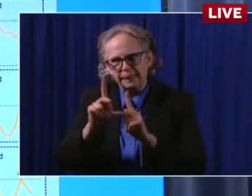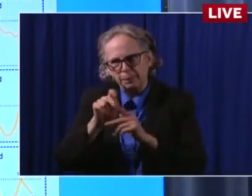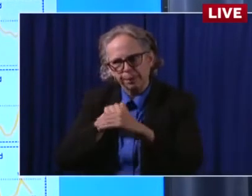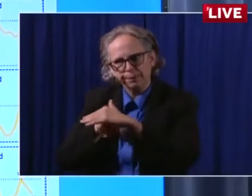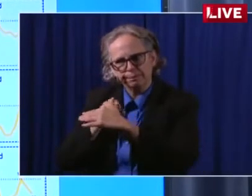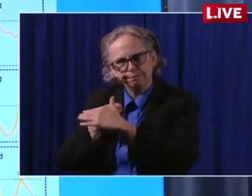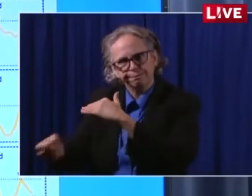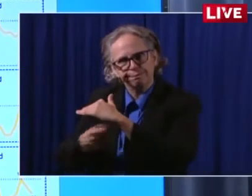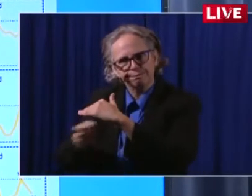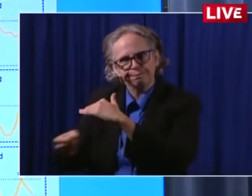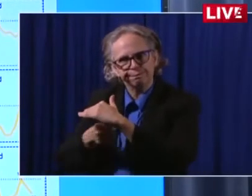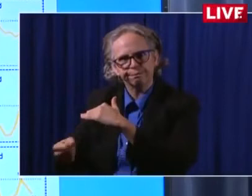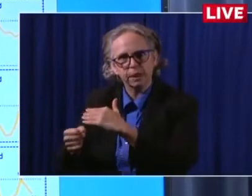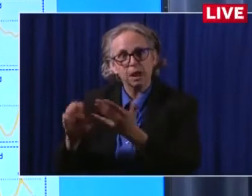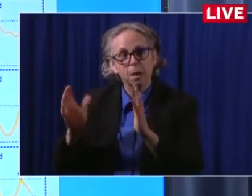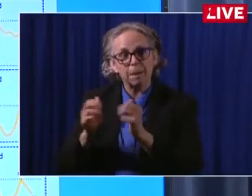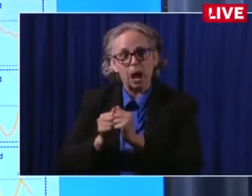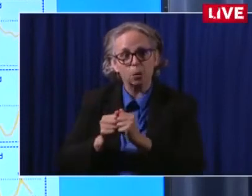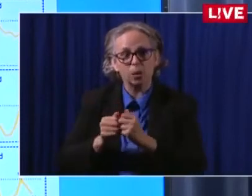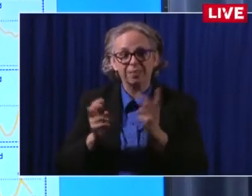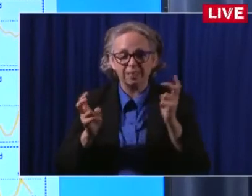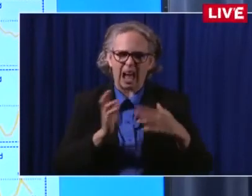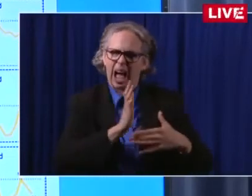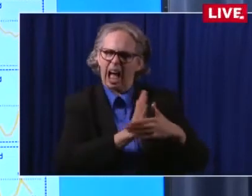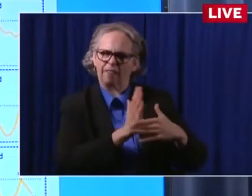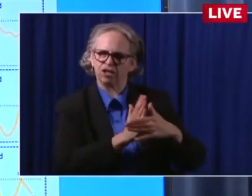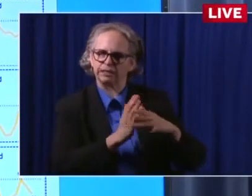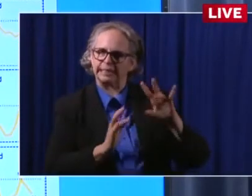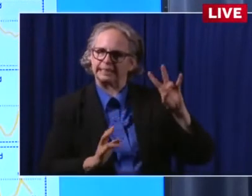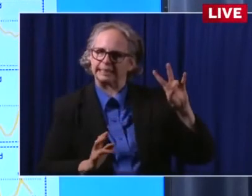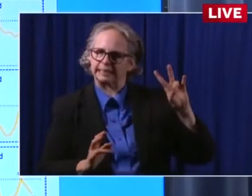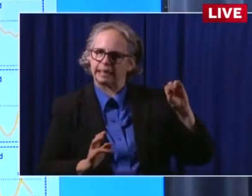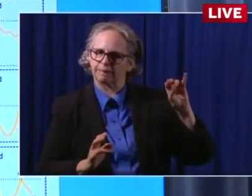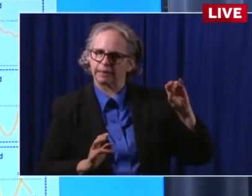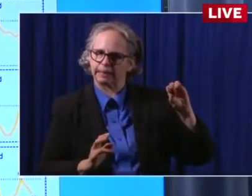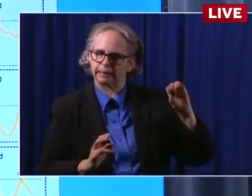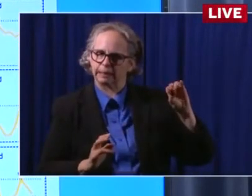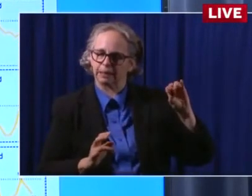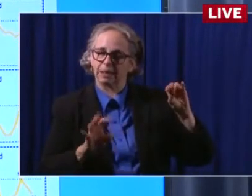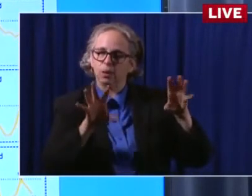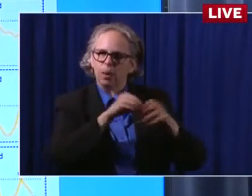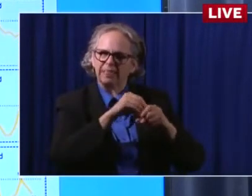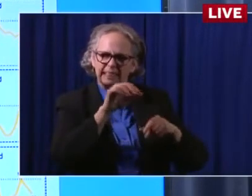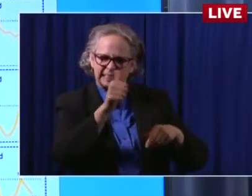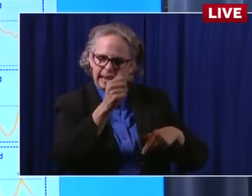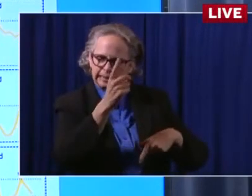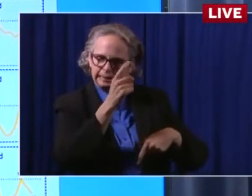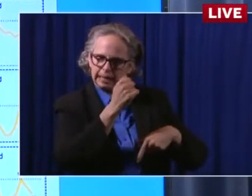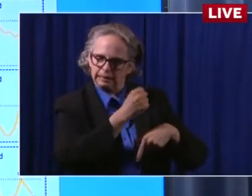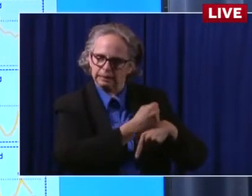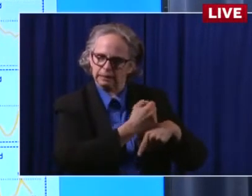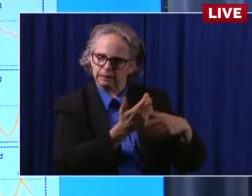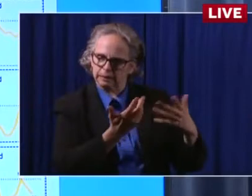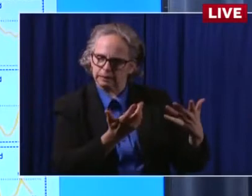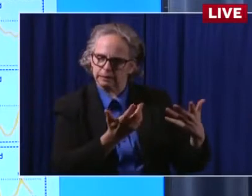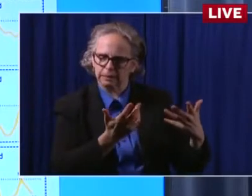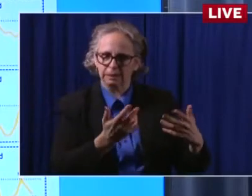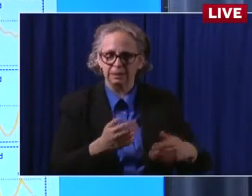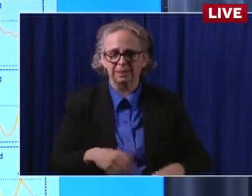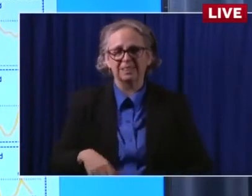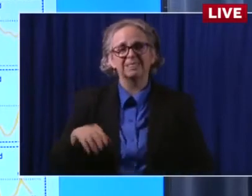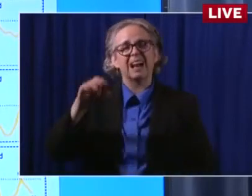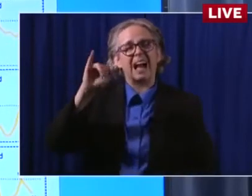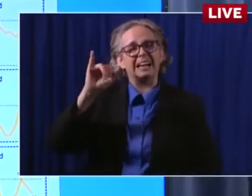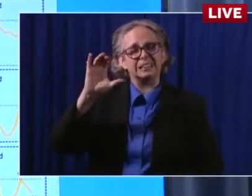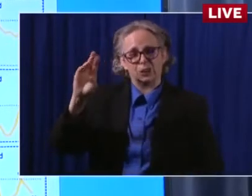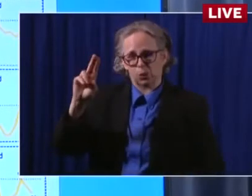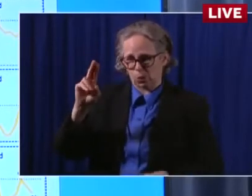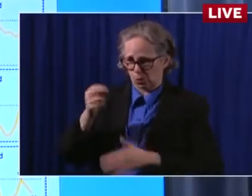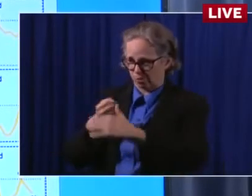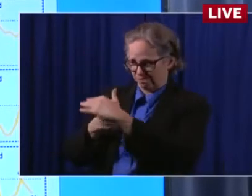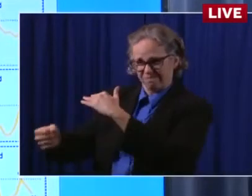HOSPITALIZATION IS UP ABOVE THE 21-DAY AVERAGE, 81 VERSUS AN AVERAGE OF 70 FOR 21 DAYS.